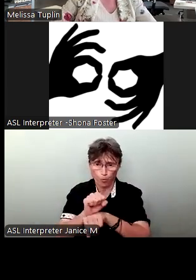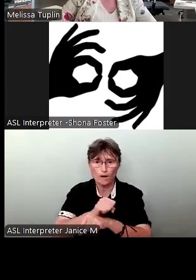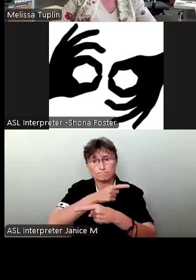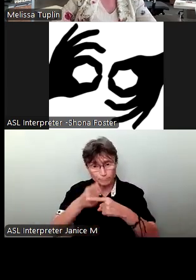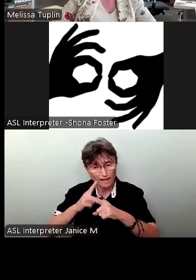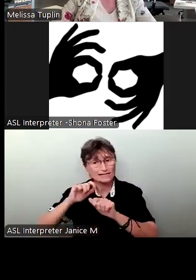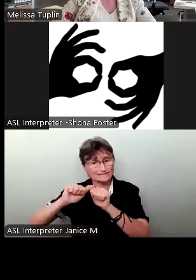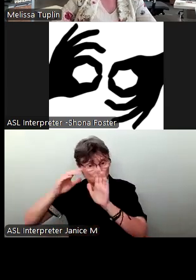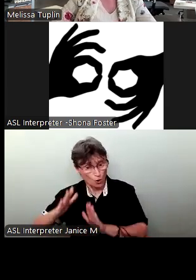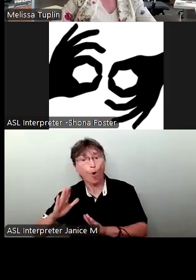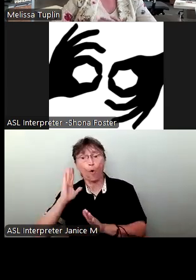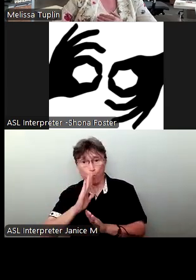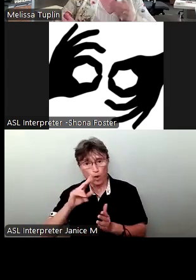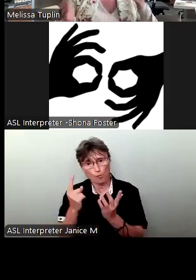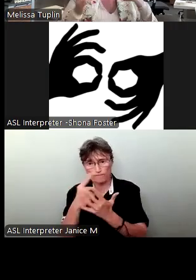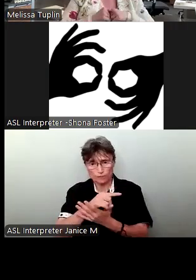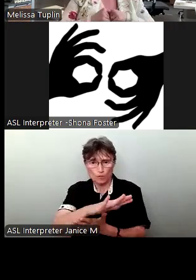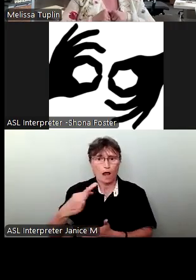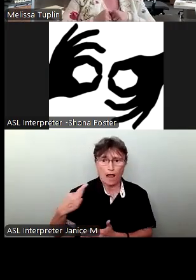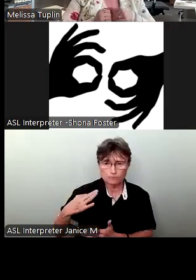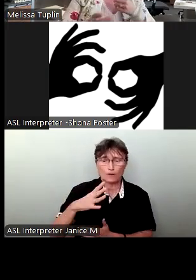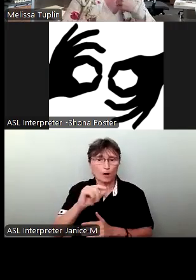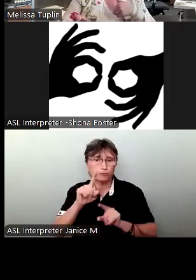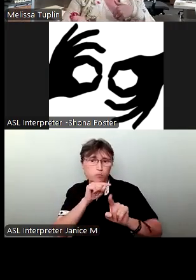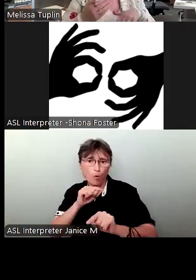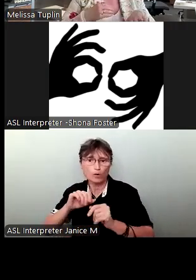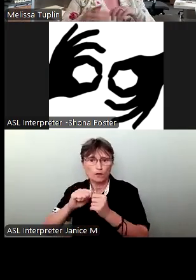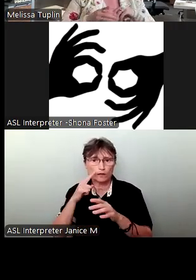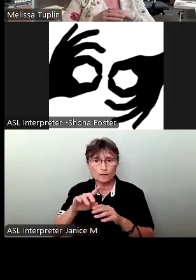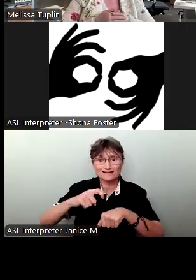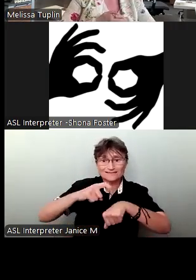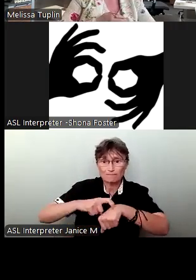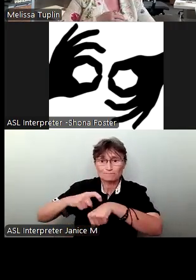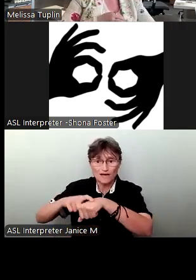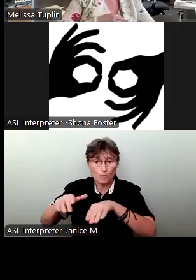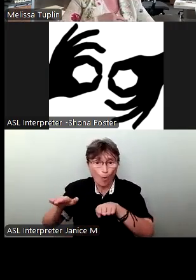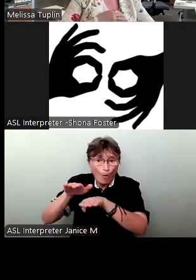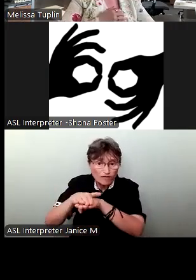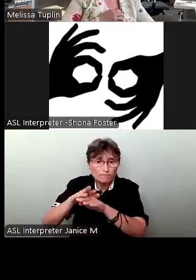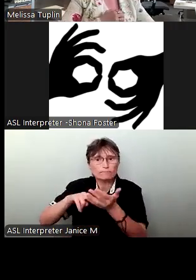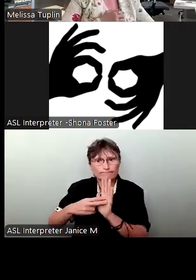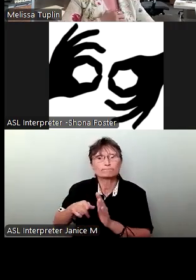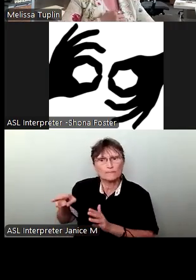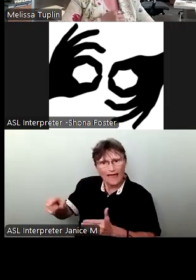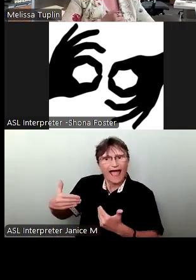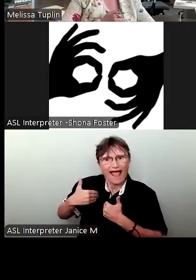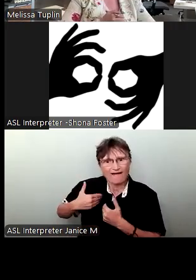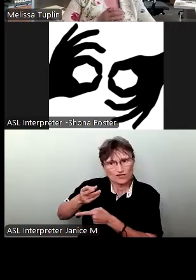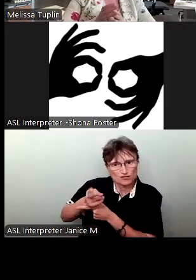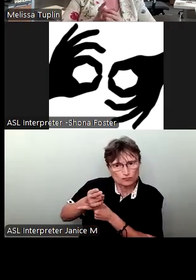and reports in overlapping terms, ensuring that historical context and knowledge will be retained.